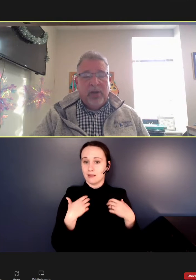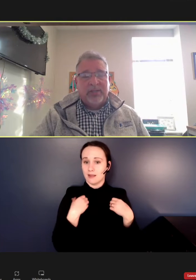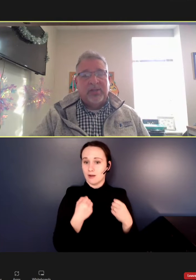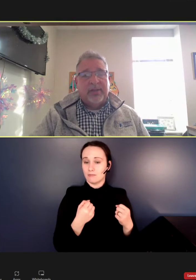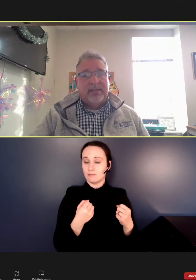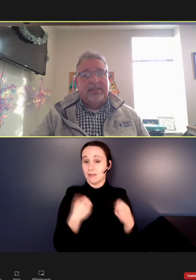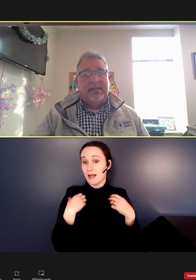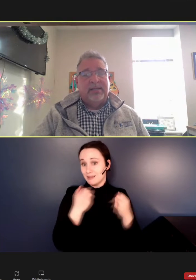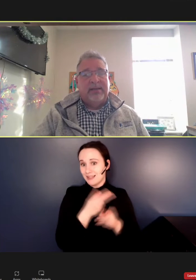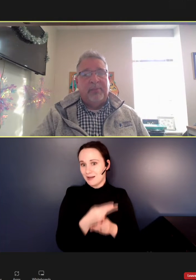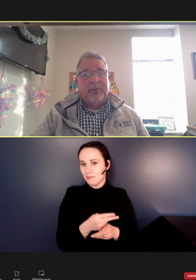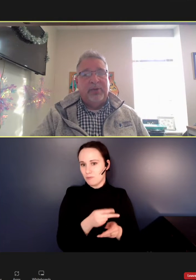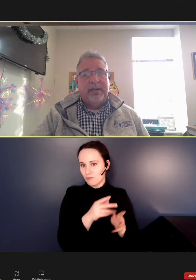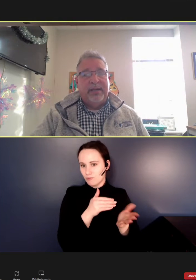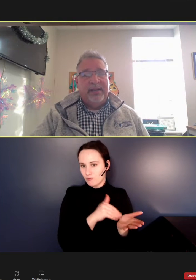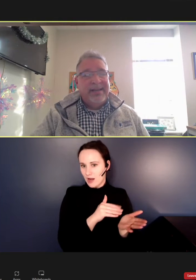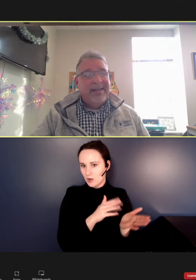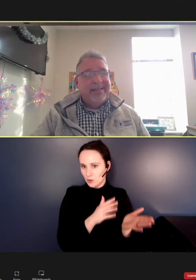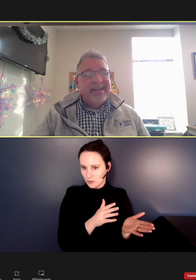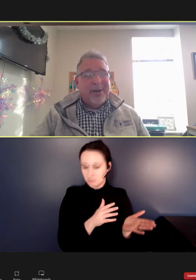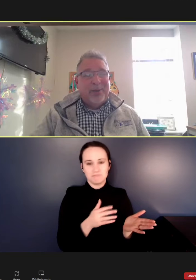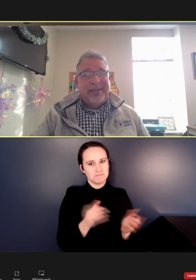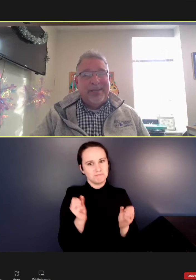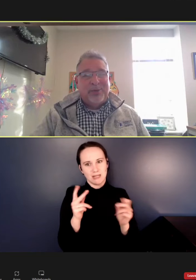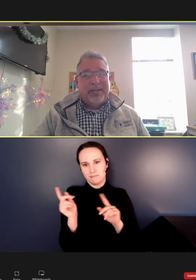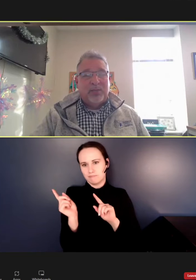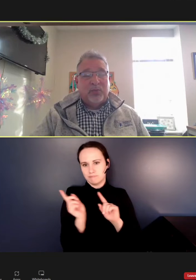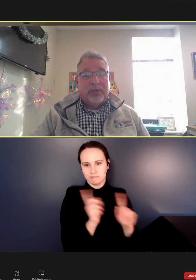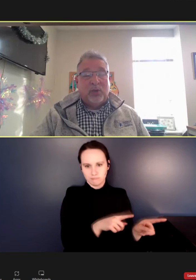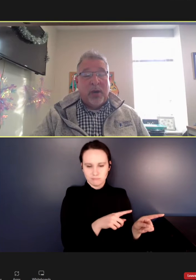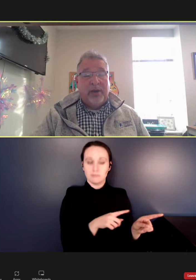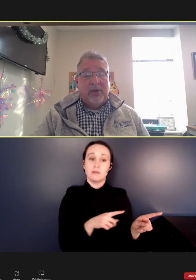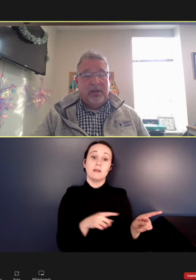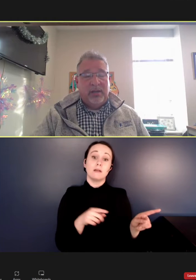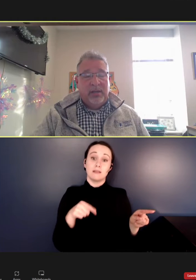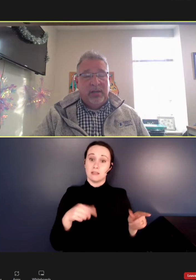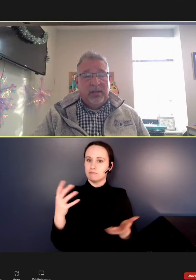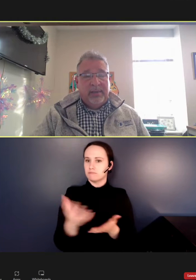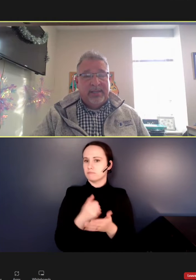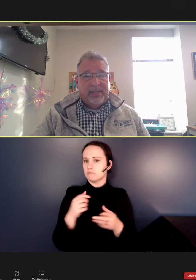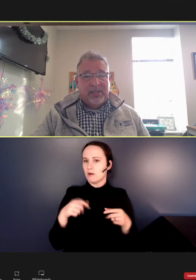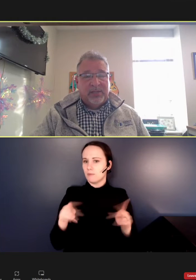we also saw this as an opportunity to not only address required immunizations